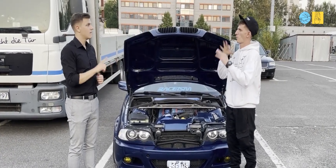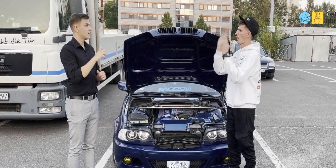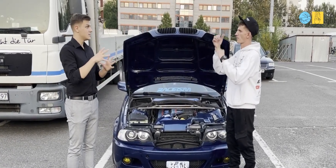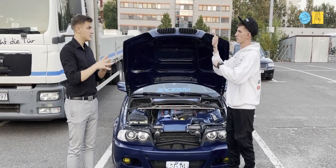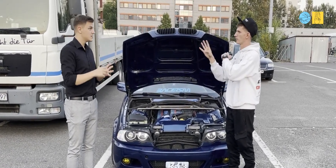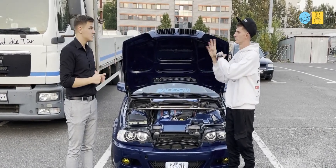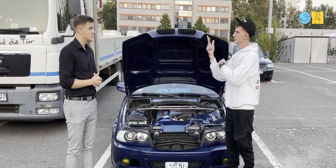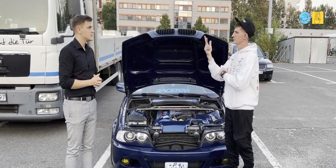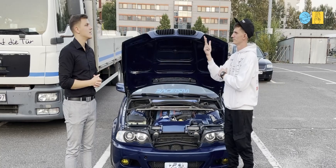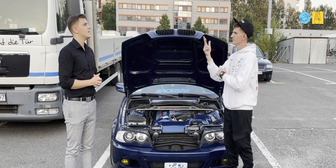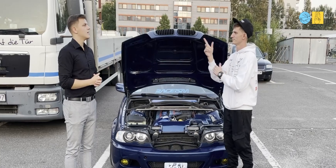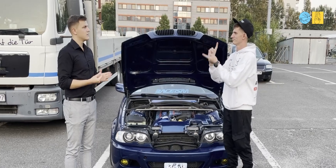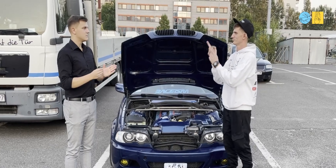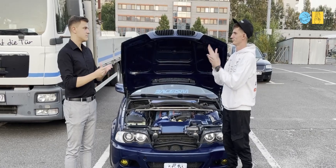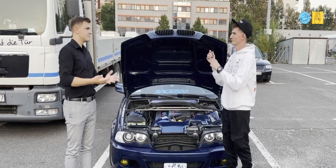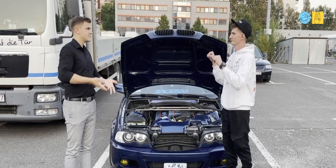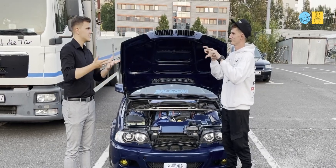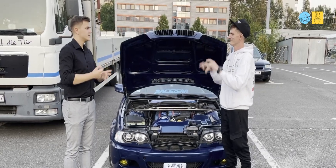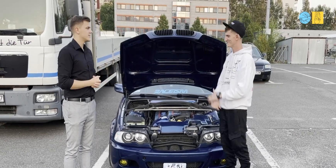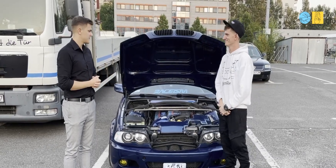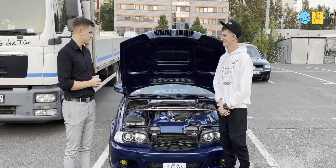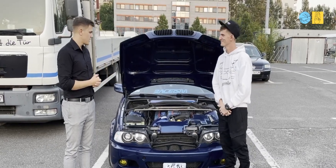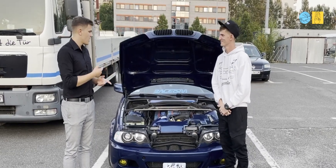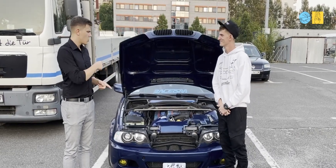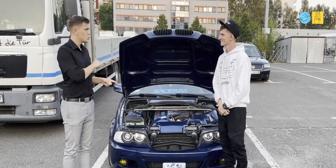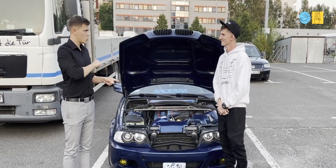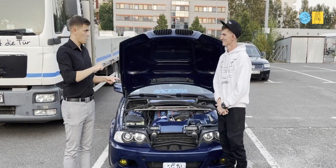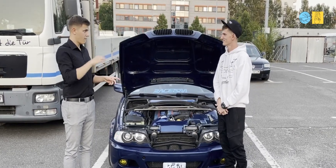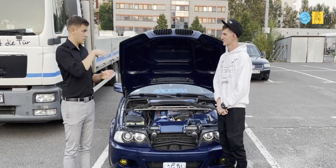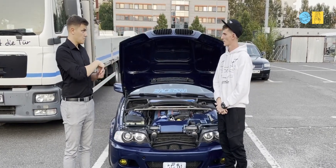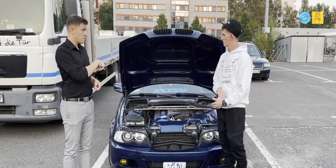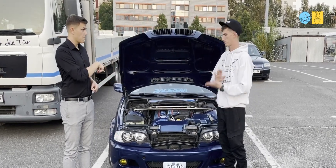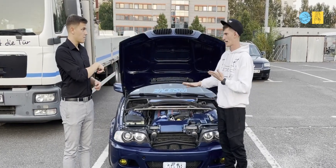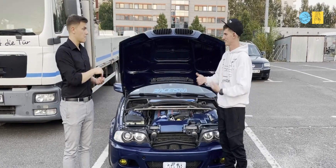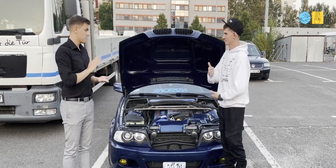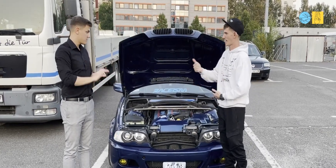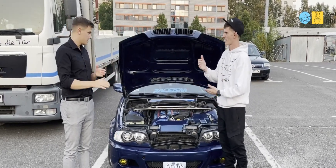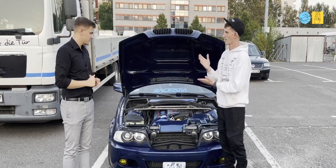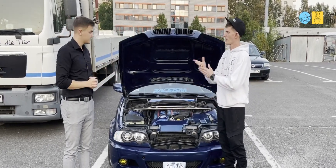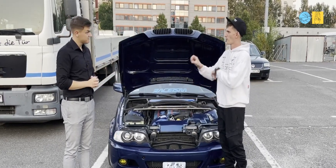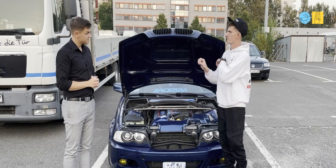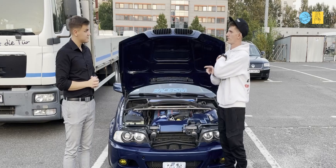[G]: 110, but it was raised to 193. [K] Does he have a turbo? [G]: No, it's a free mammal,